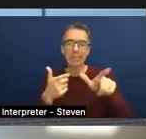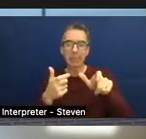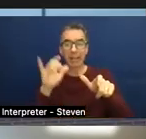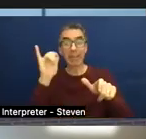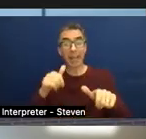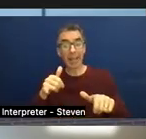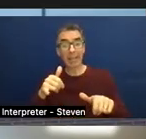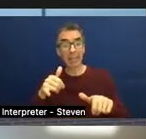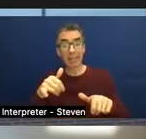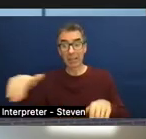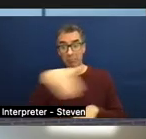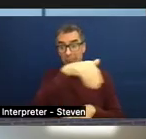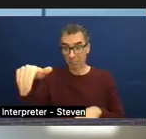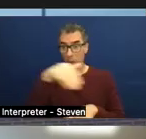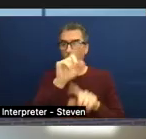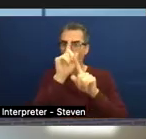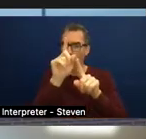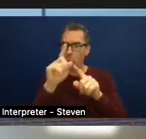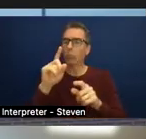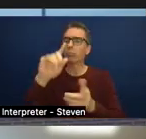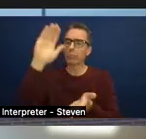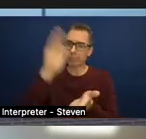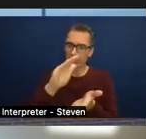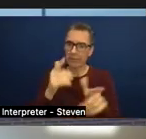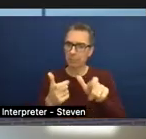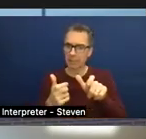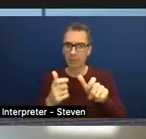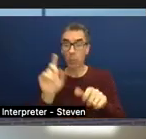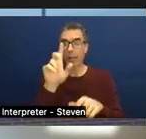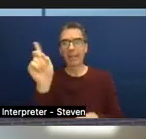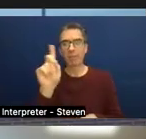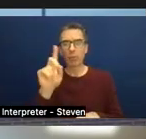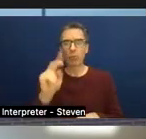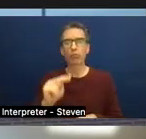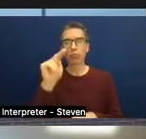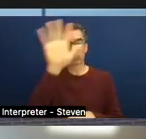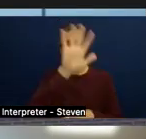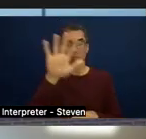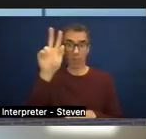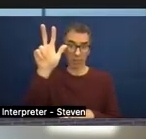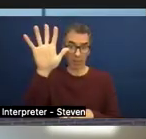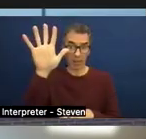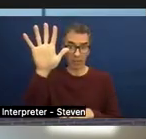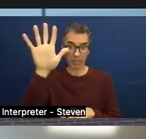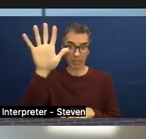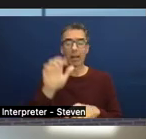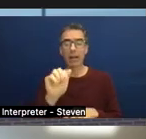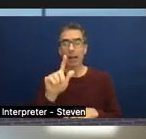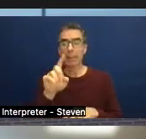particularly in Denver where, so in the north part of Denver it's 35 and then south of Alameda it's 40.